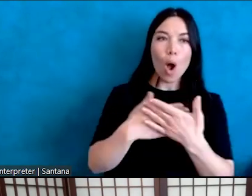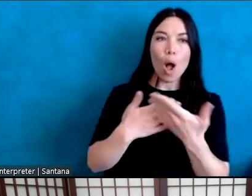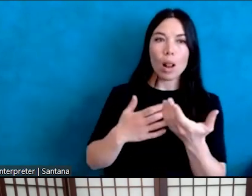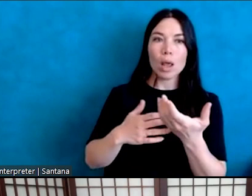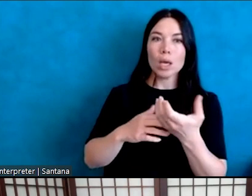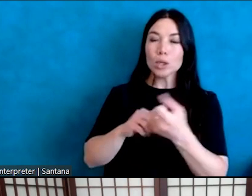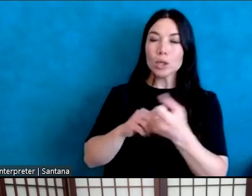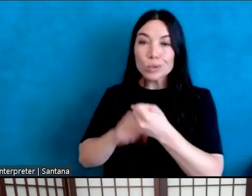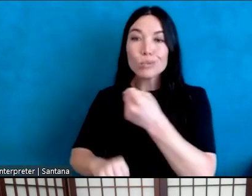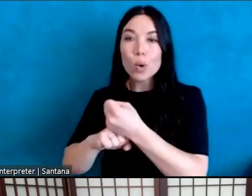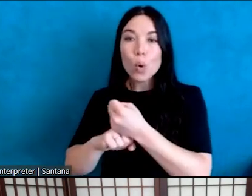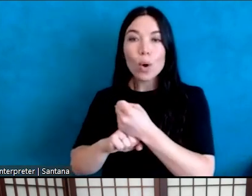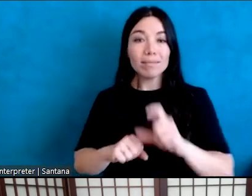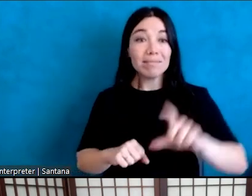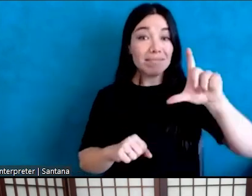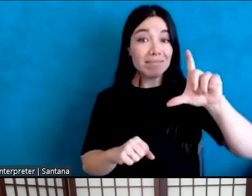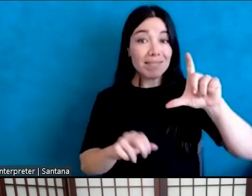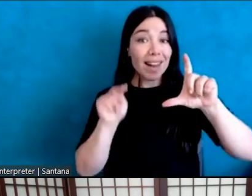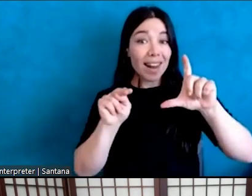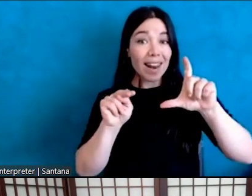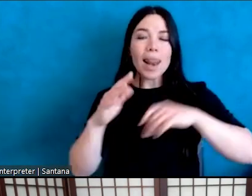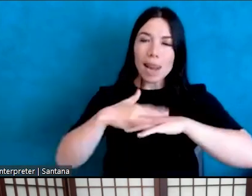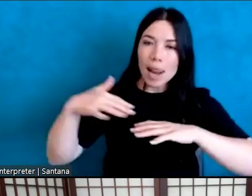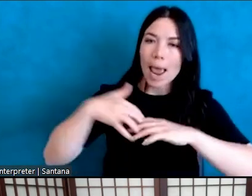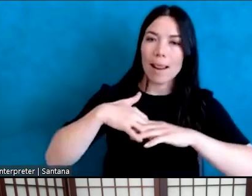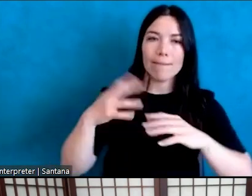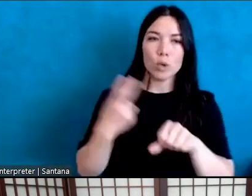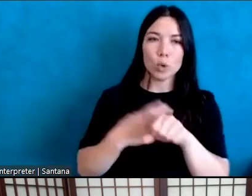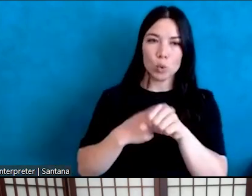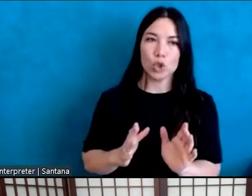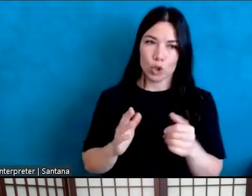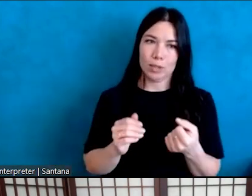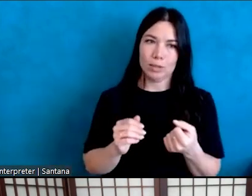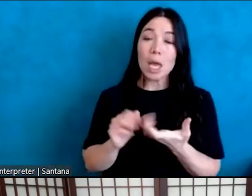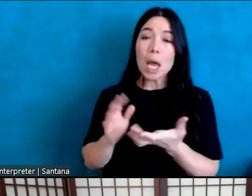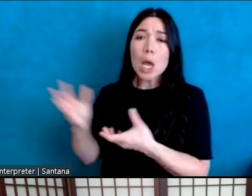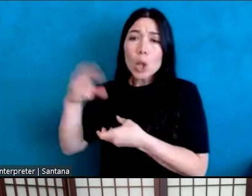including people who are called native speakers while contesting native speakerism?